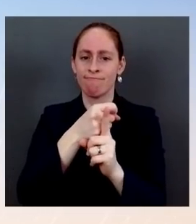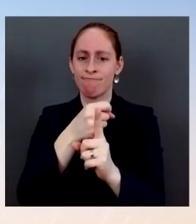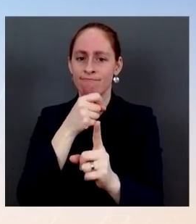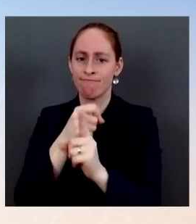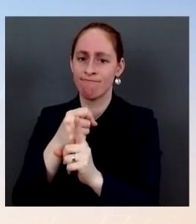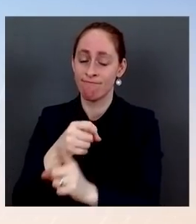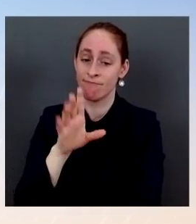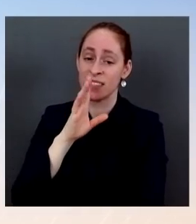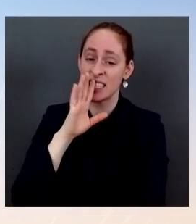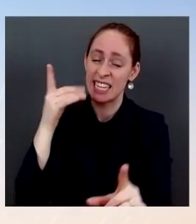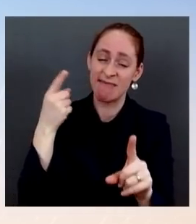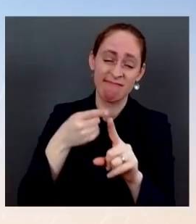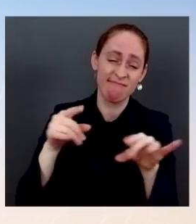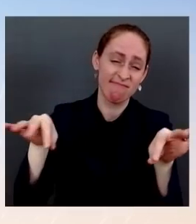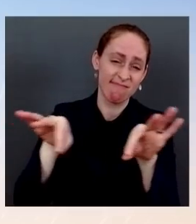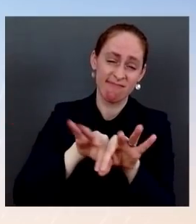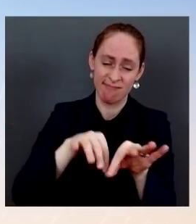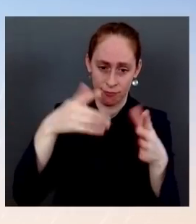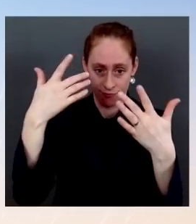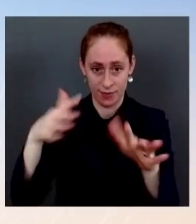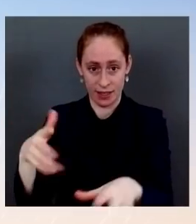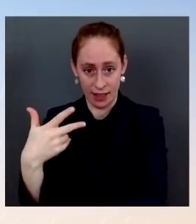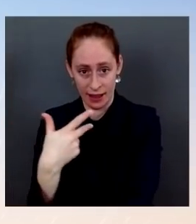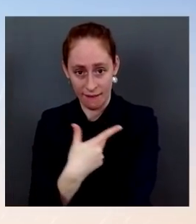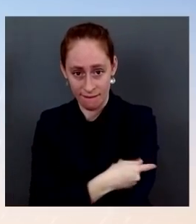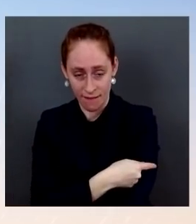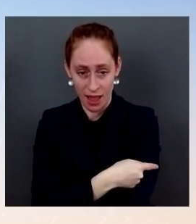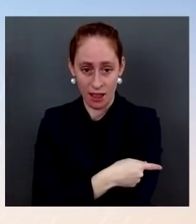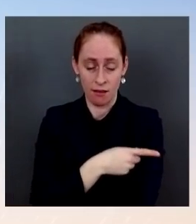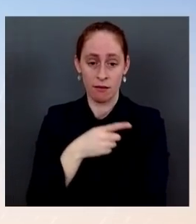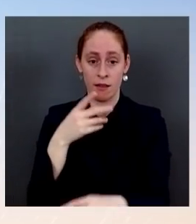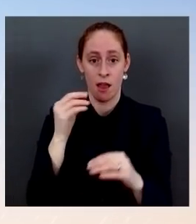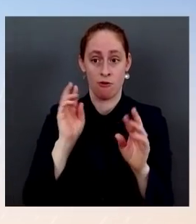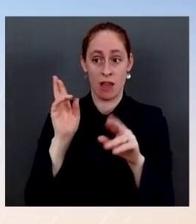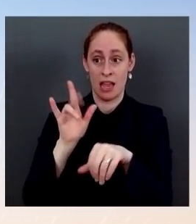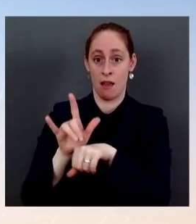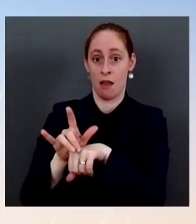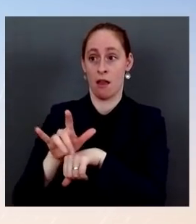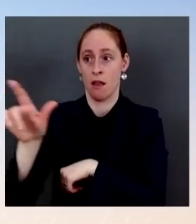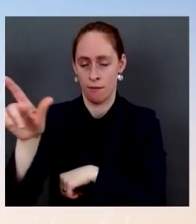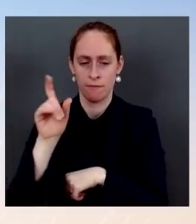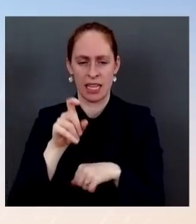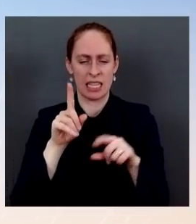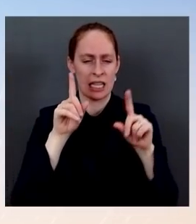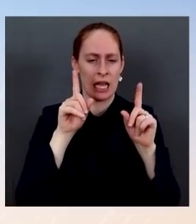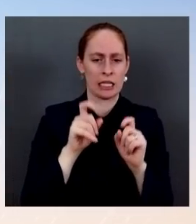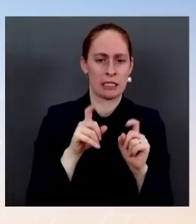to help keep COVID cases out of this country and delay any new possible variant from coming into the country.